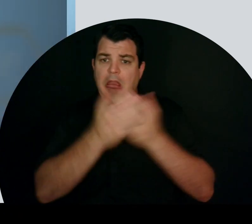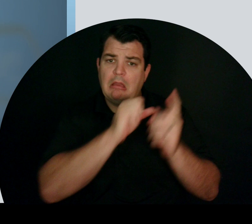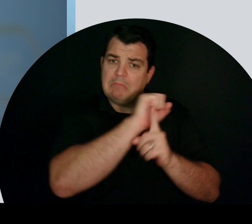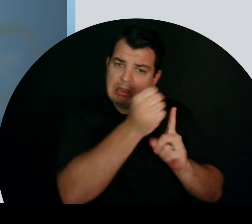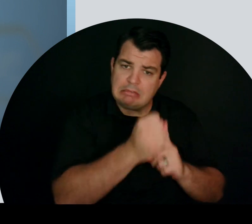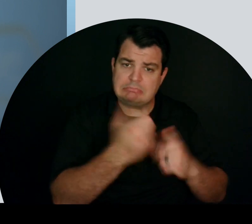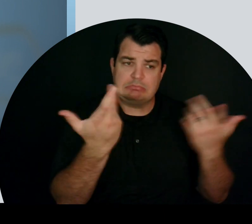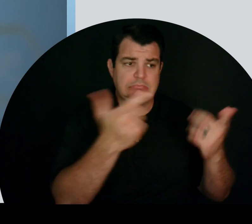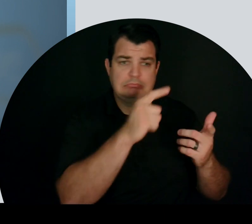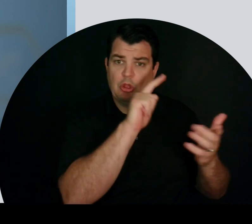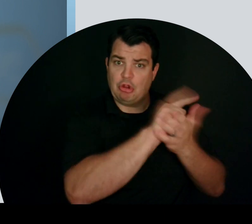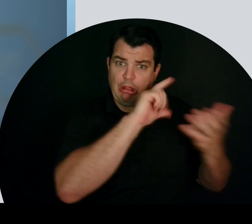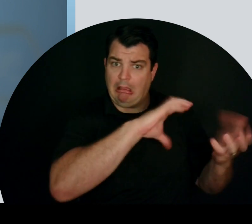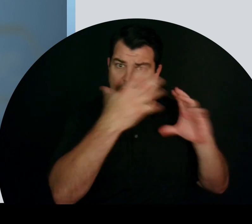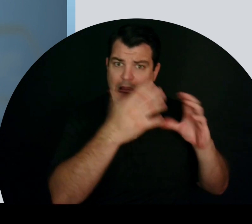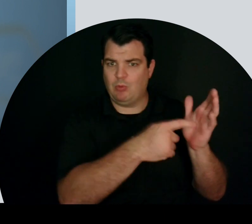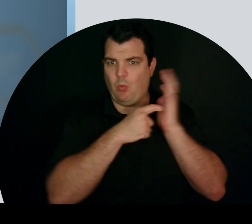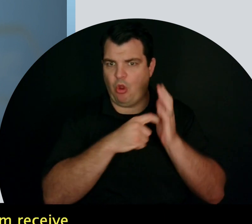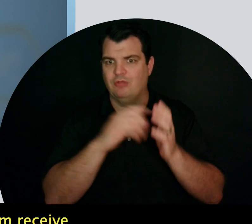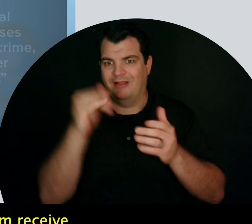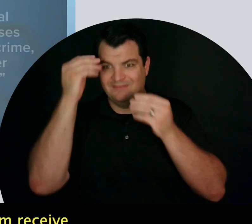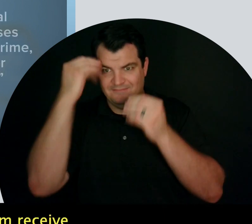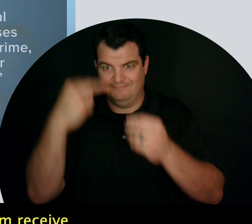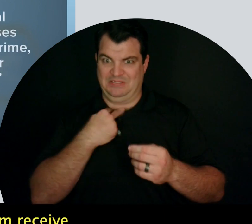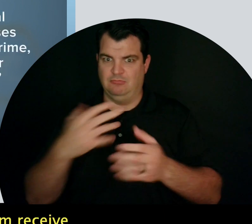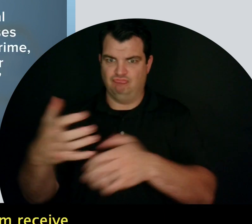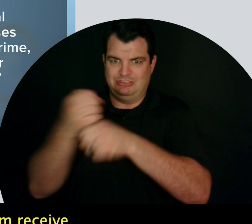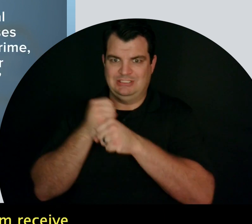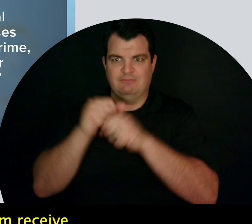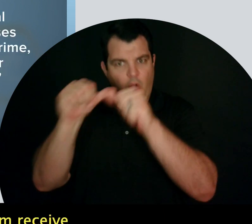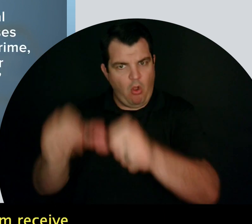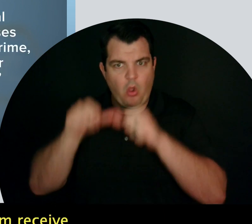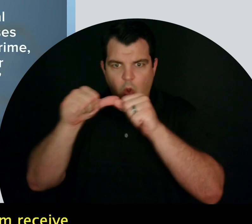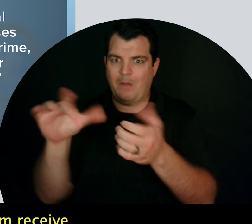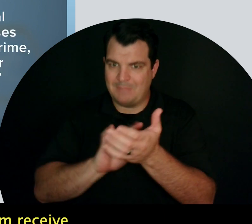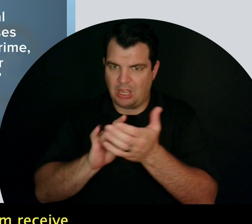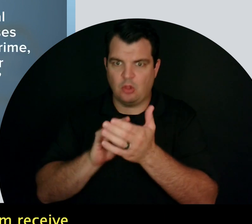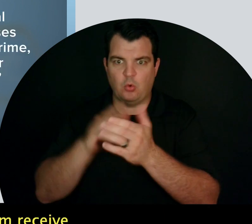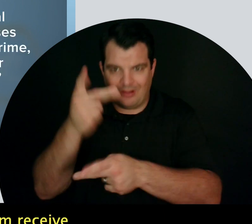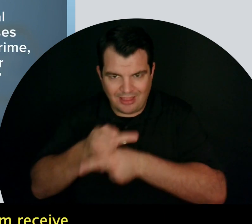In some cases, the crime related injury requires that the victim receive ongoing medical care.